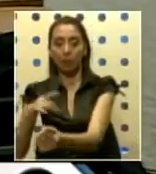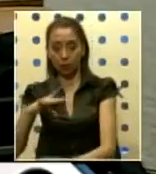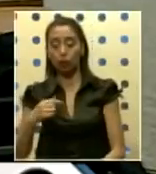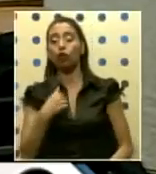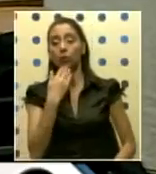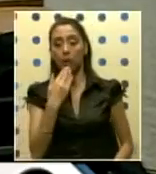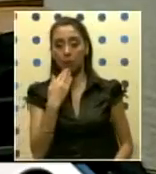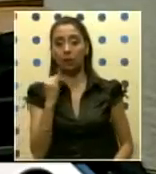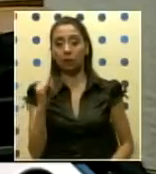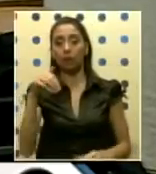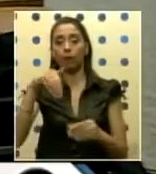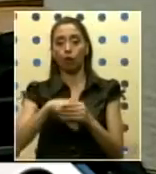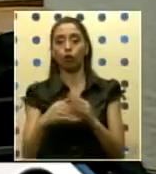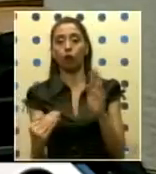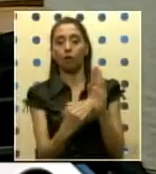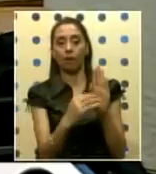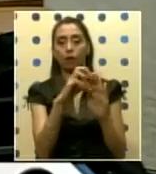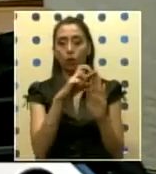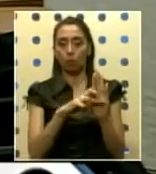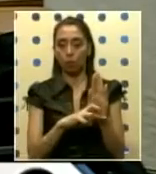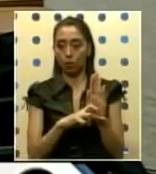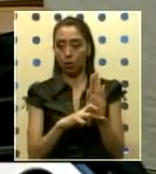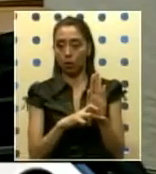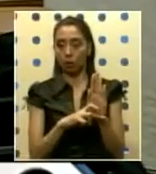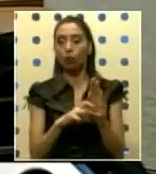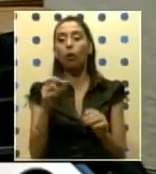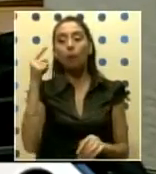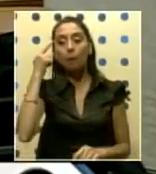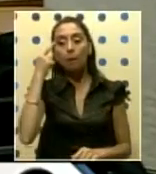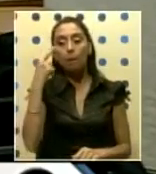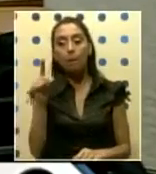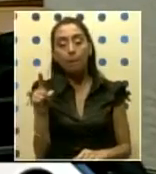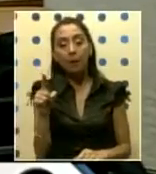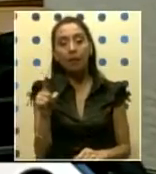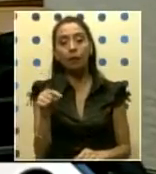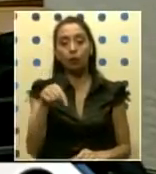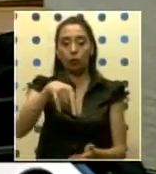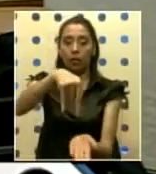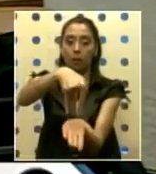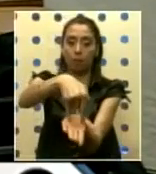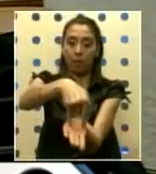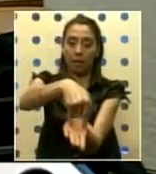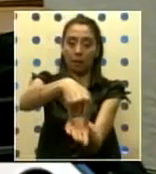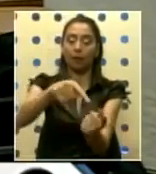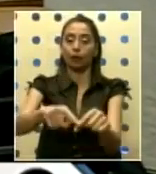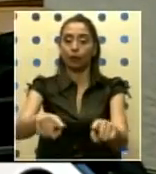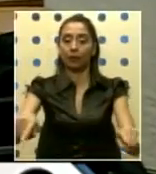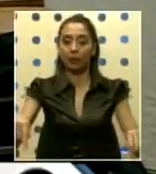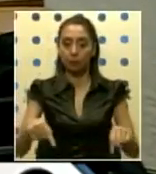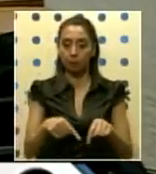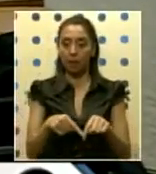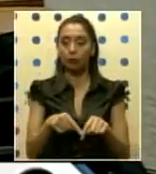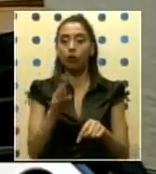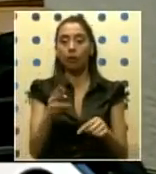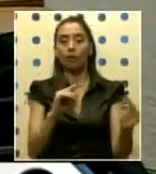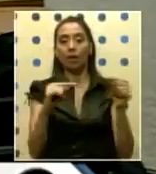I will also be voting for this bill. Nevertheless, given that this parliament is the space where,